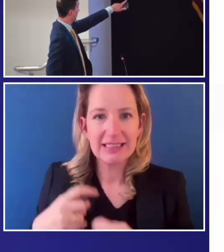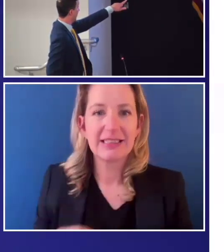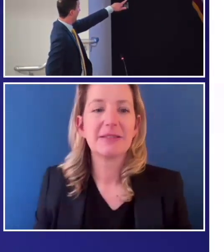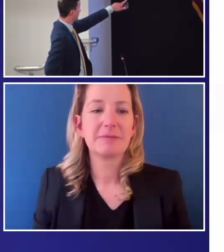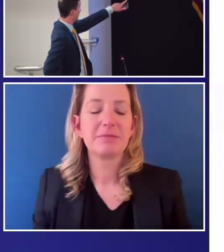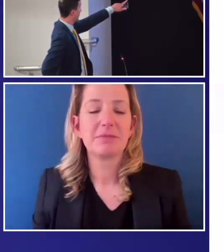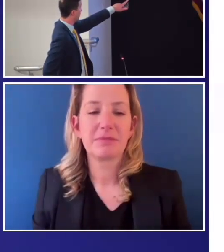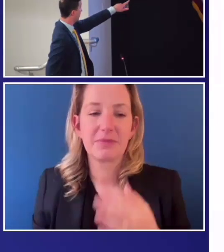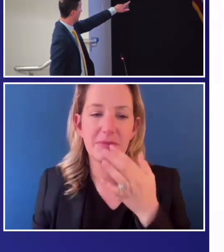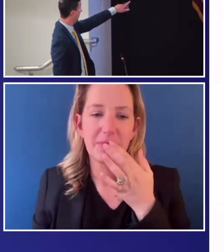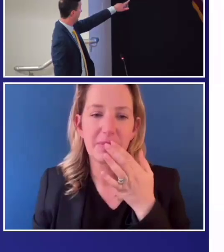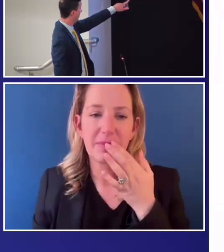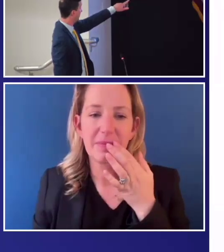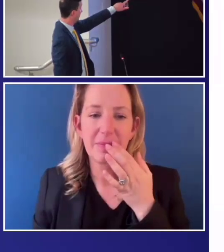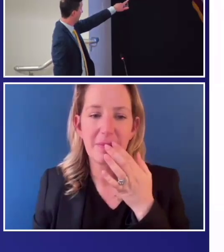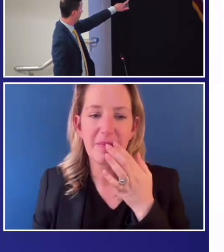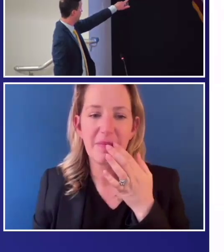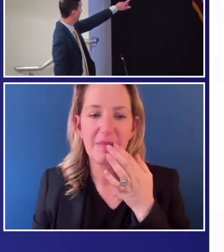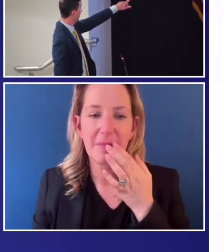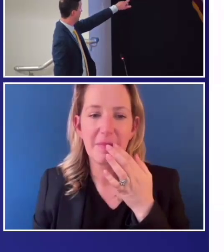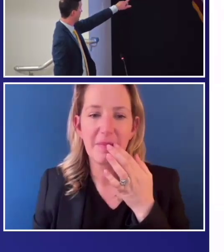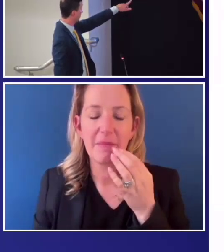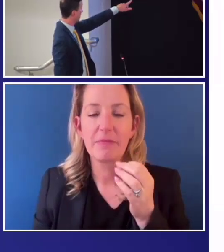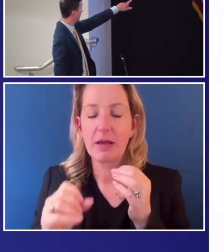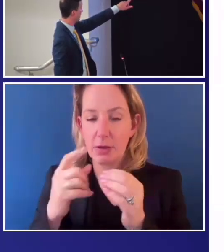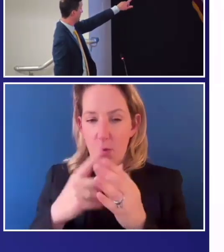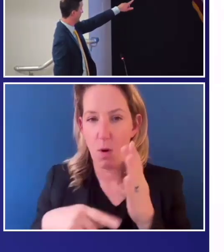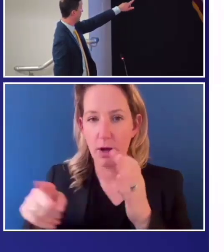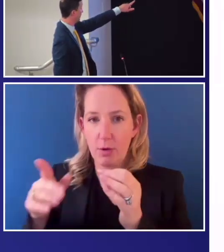you're looking for is each respondent's net